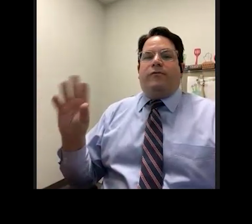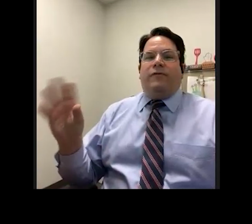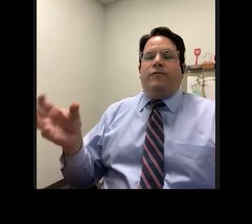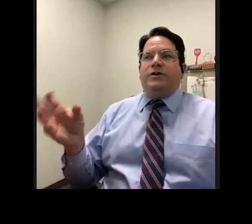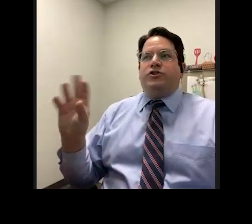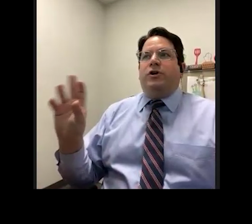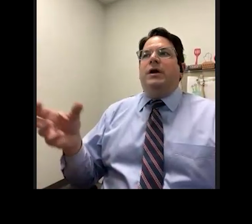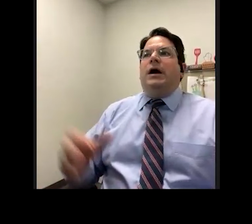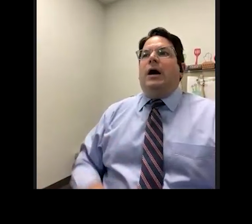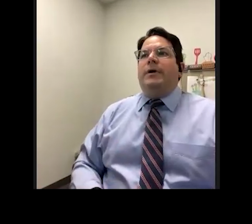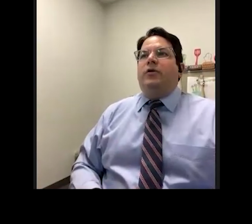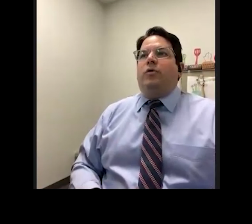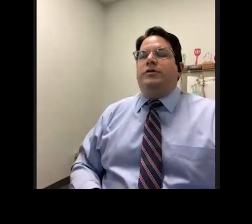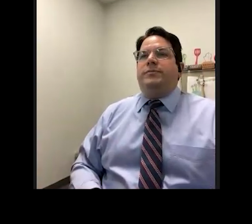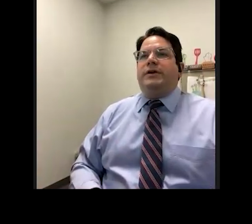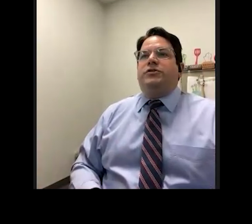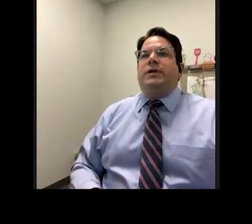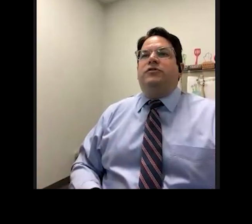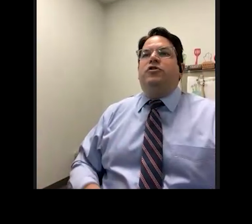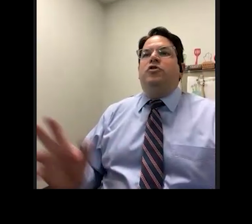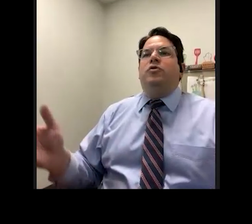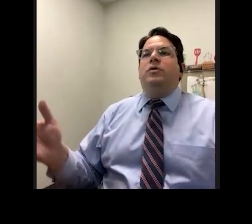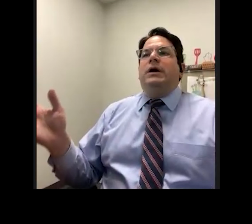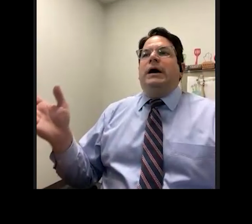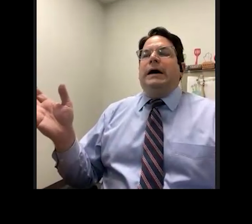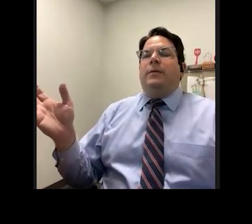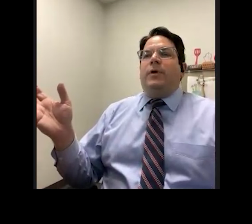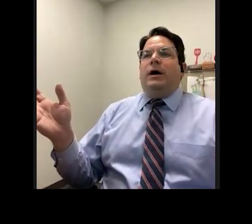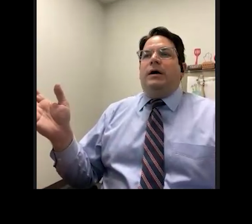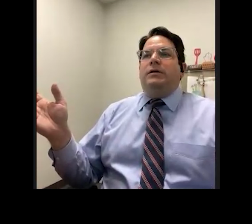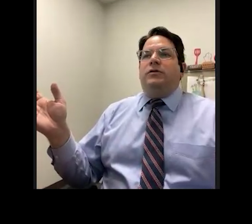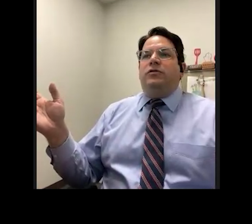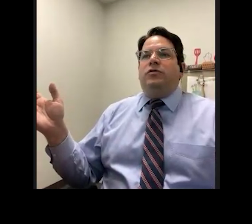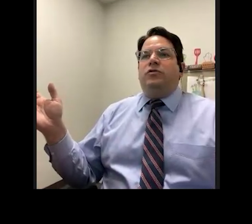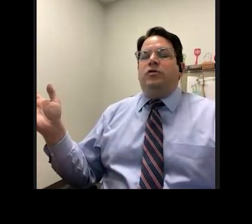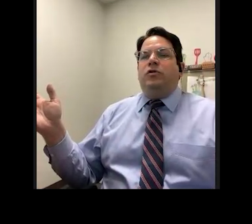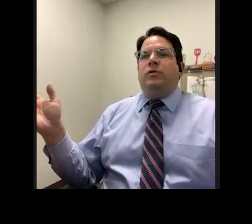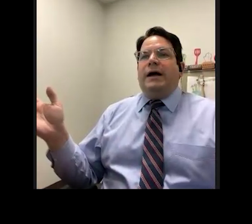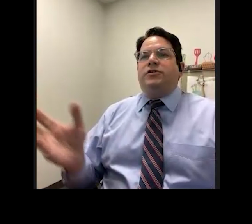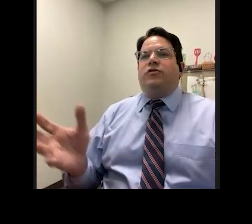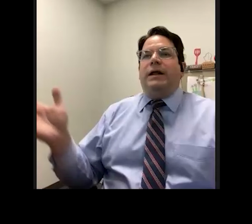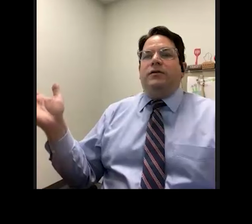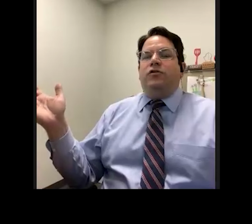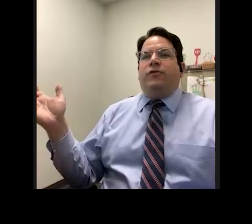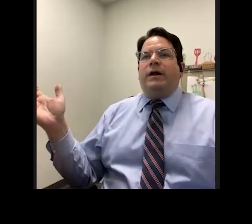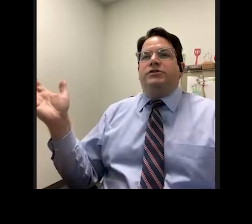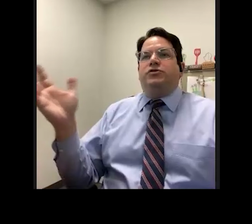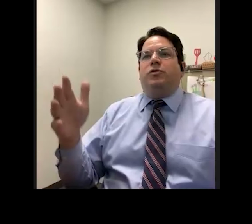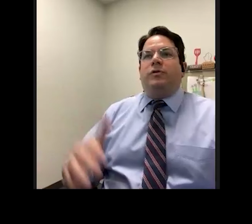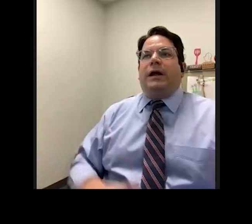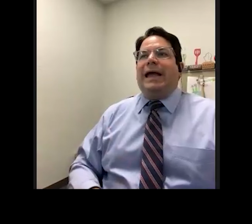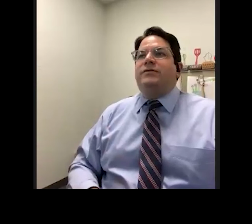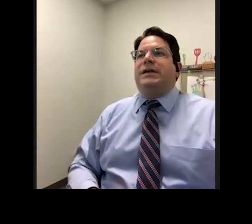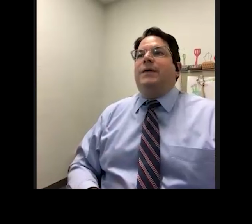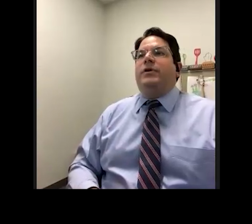do have a preventive measure in order to make sure that new lines of credit, new financial accounts